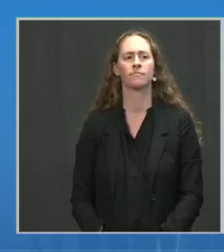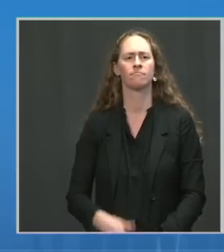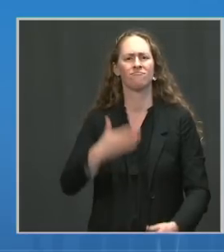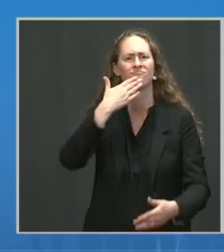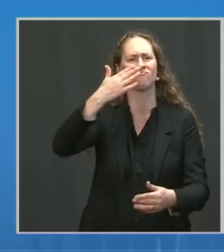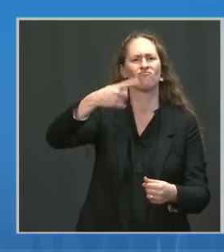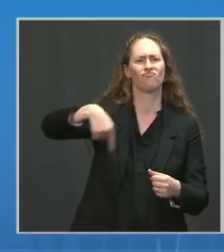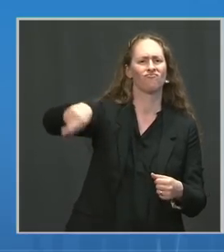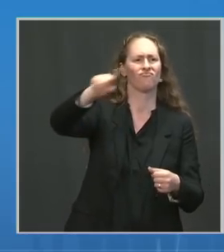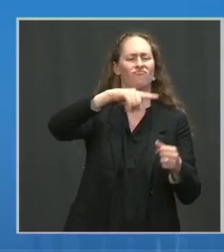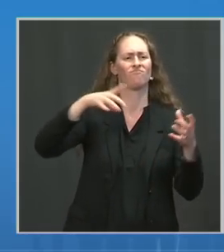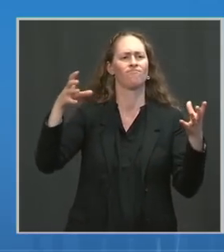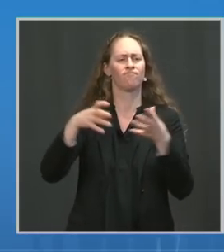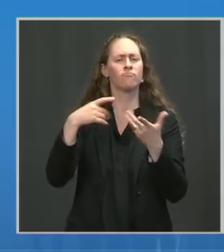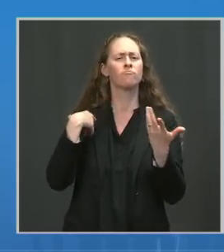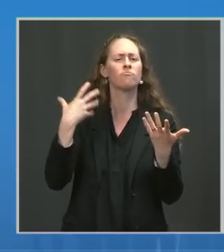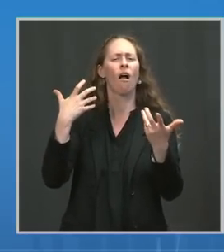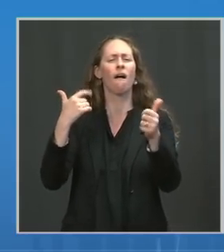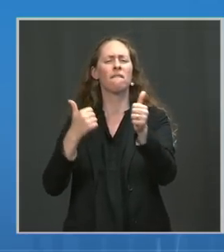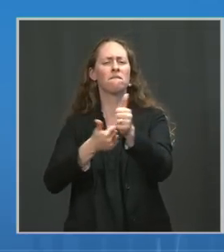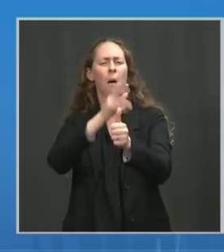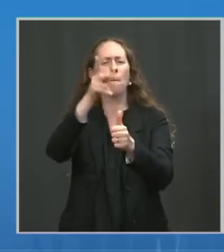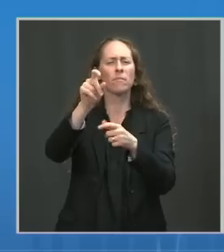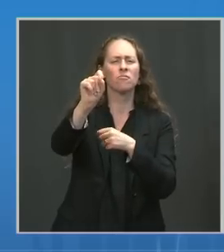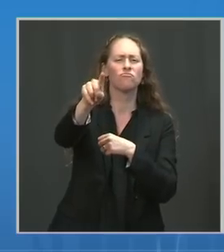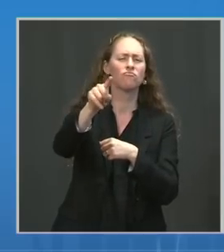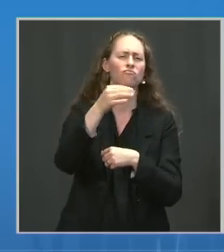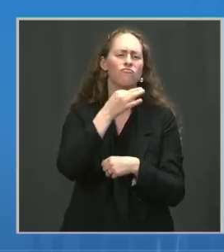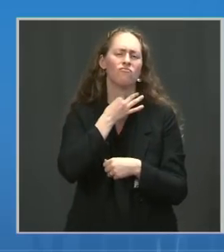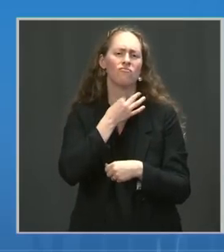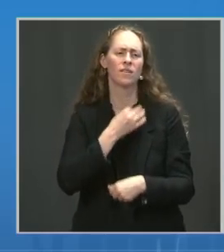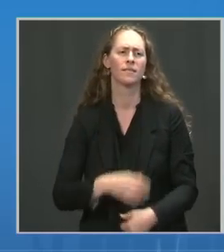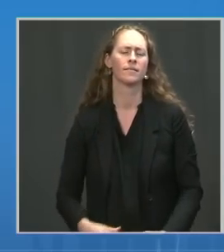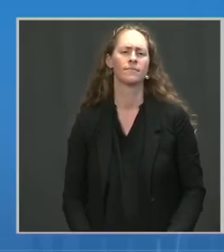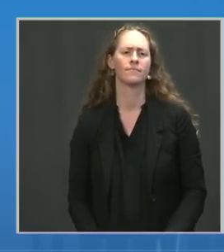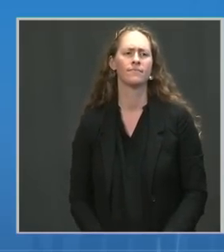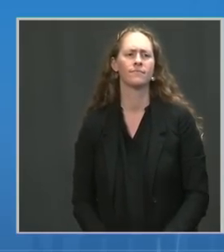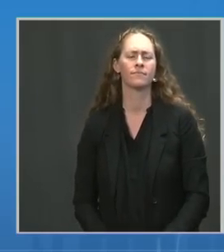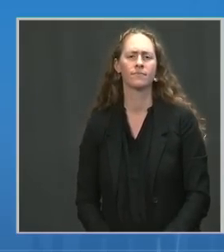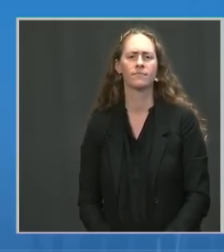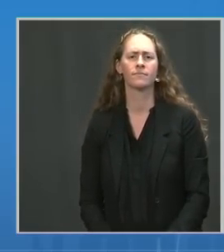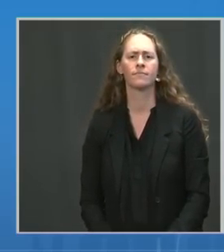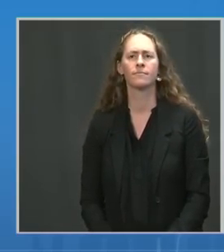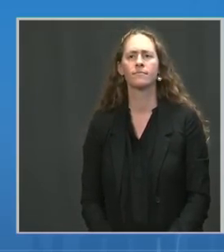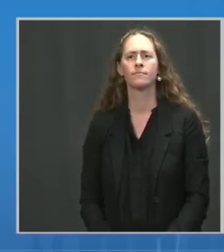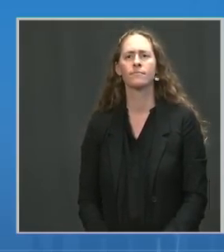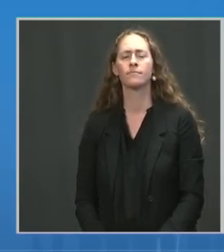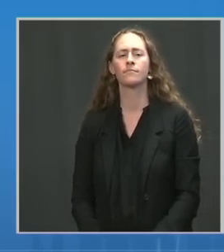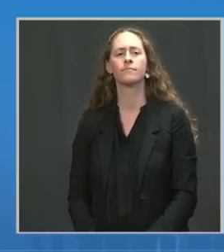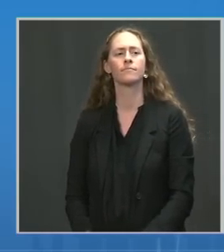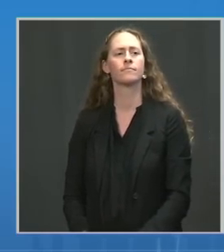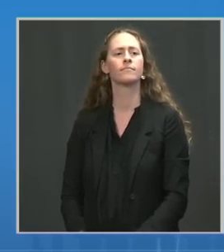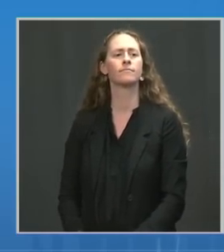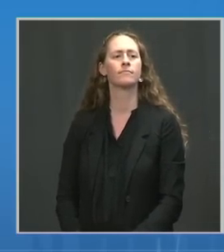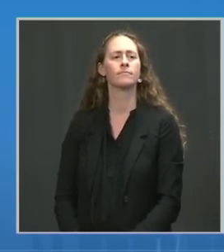earlier for you, Jeff Zients, on the additional requirements. It seems what you're trying to do here